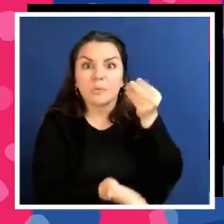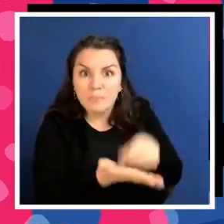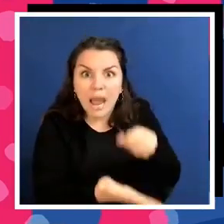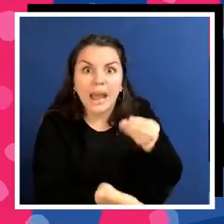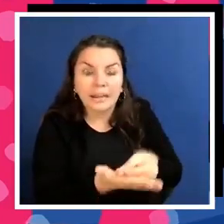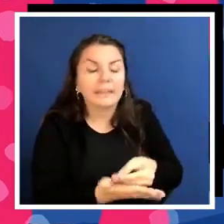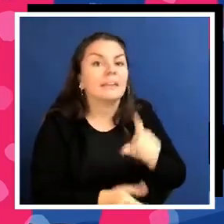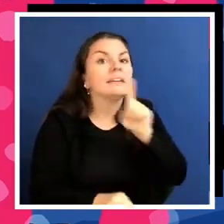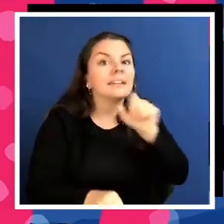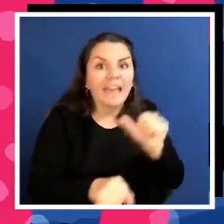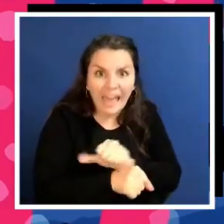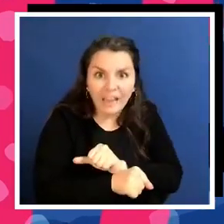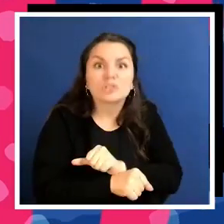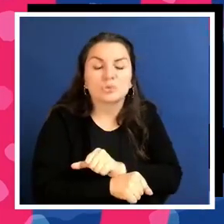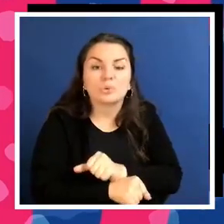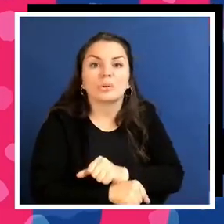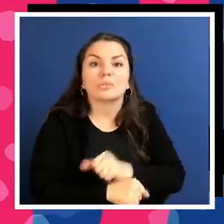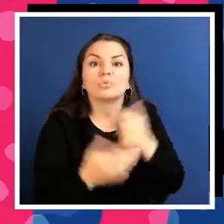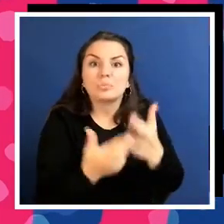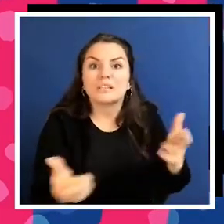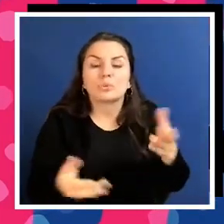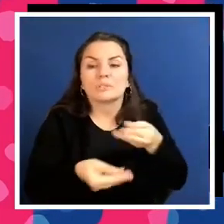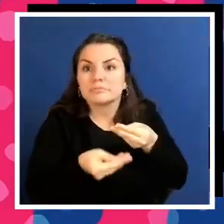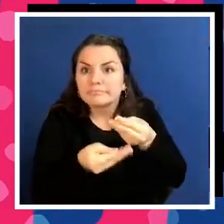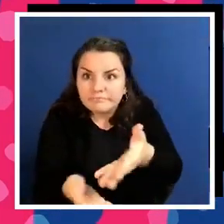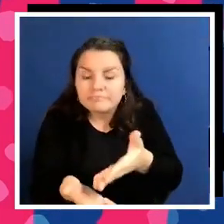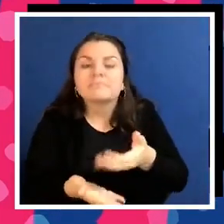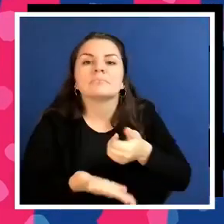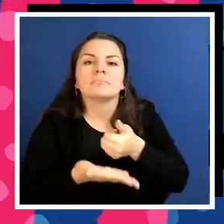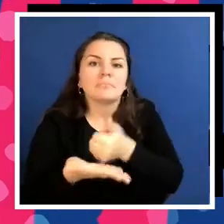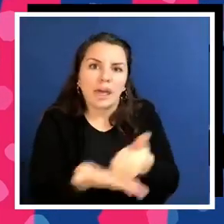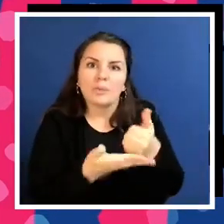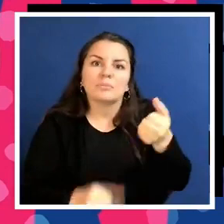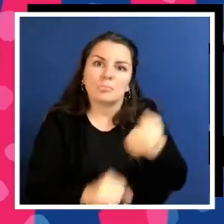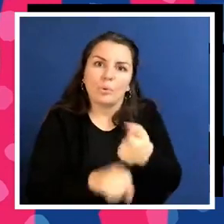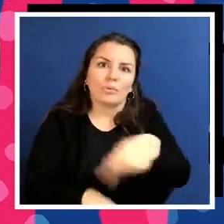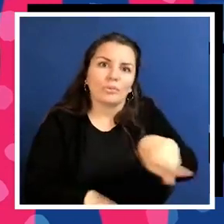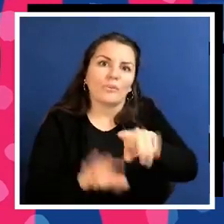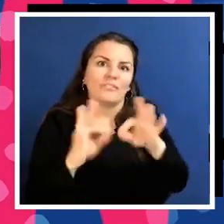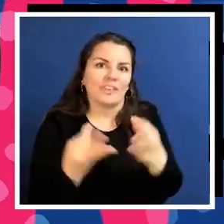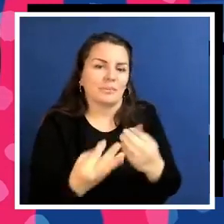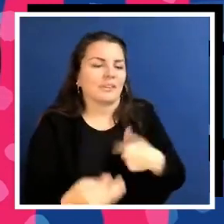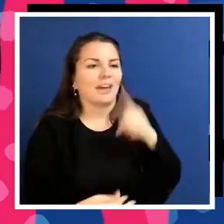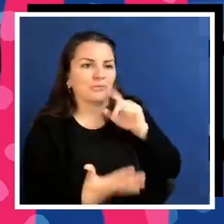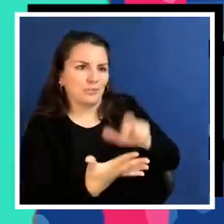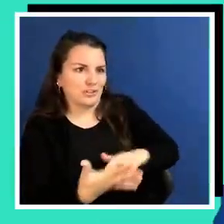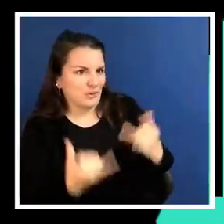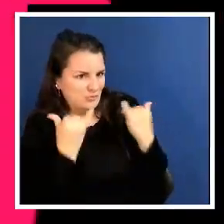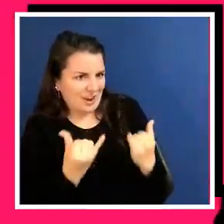SO EXCITED FOR ALL OF THE SPEAKERS TODAY AND ALL THE WORK